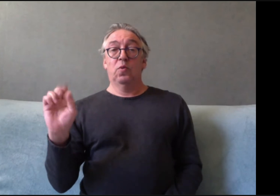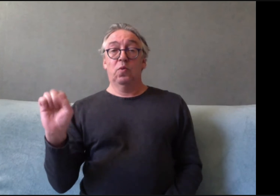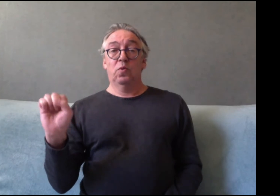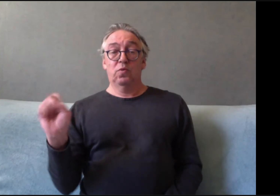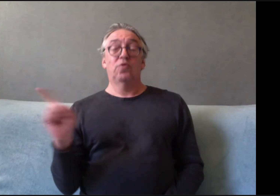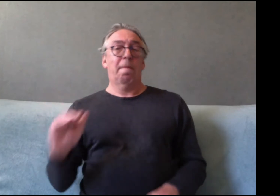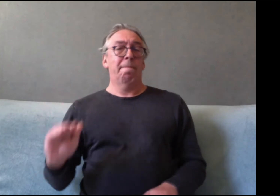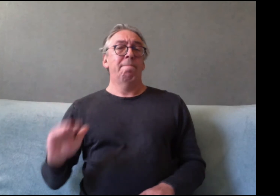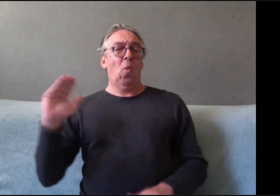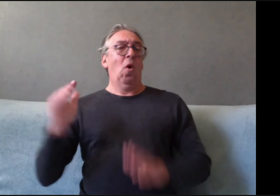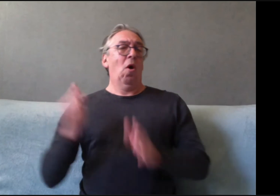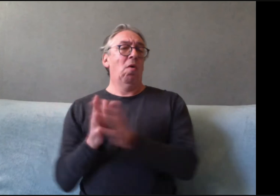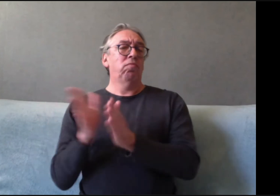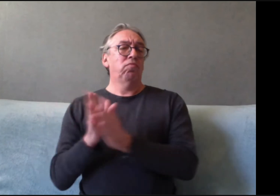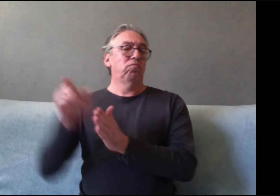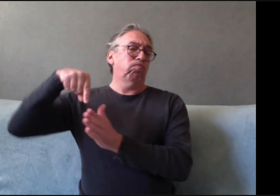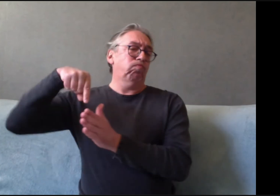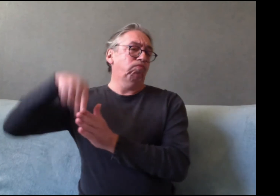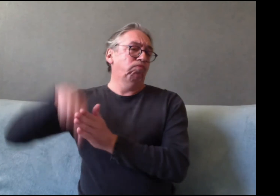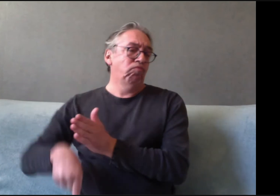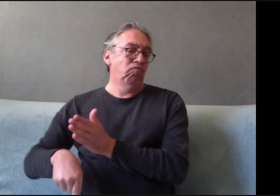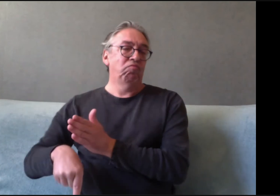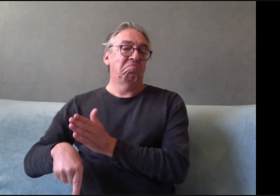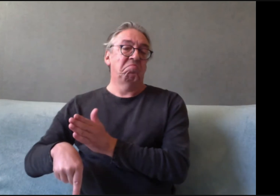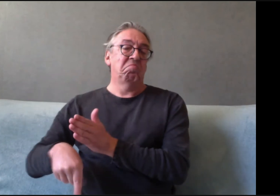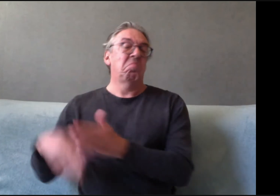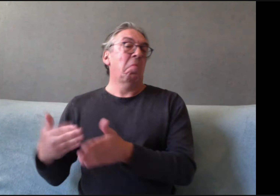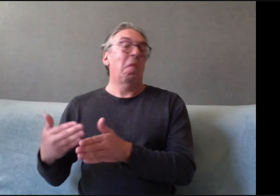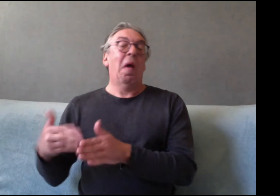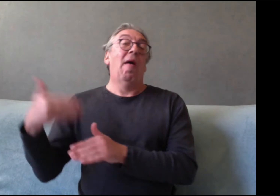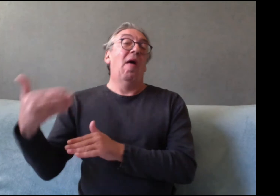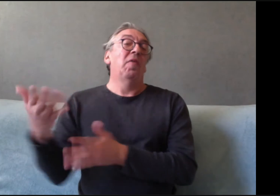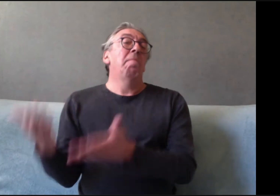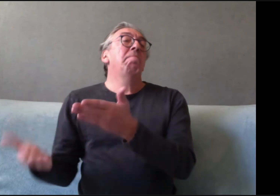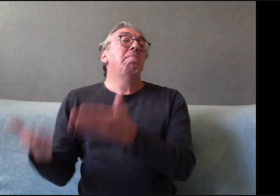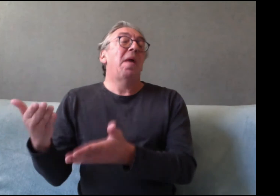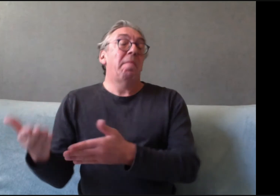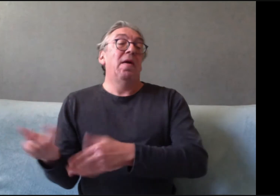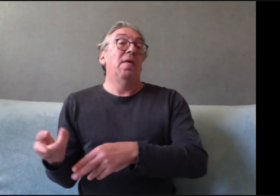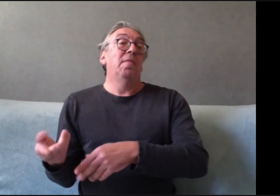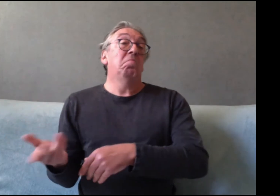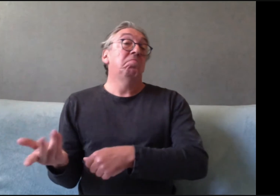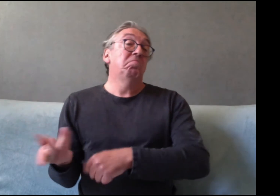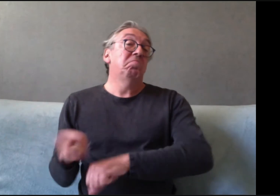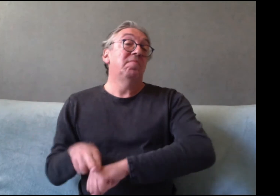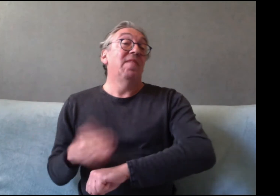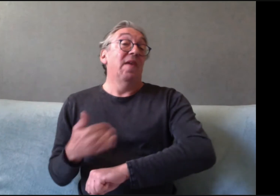and if we have time later I can speak again. Thank you very much.